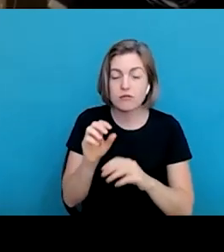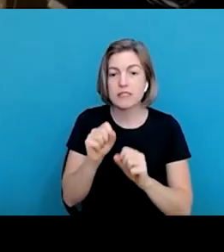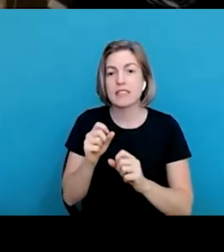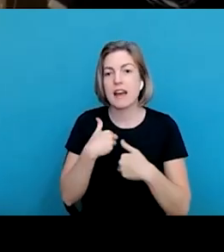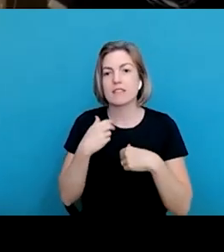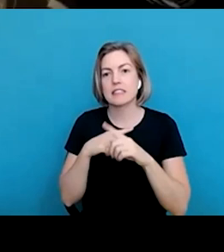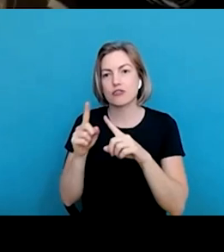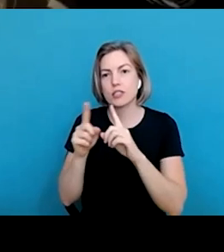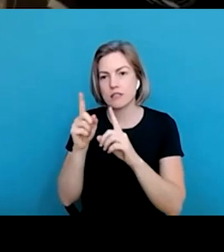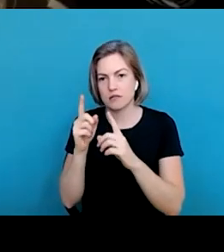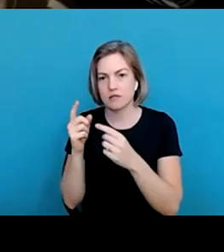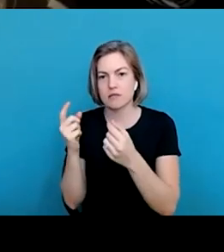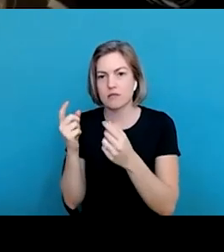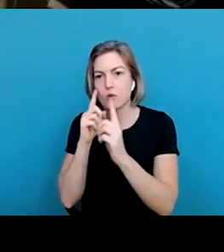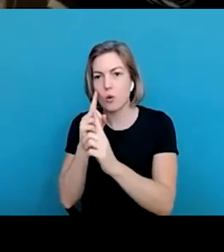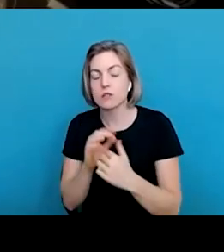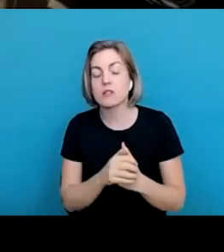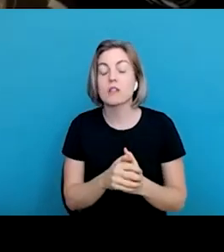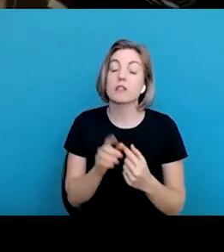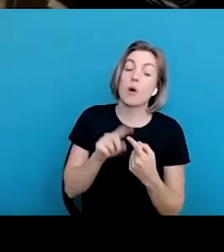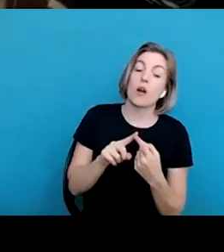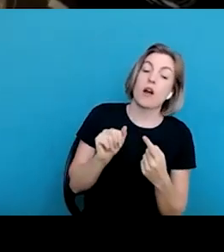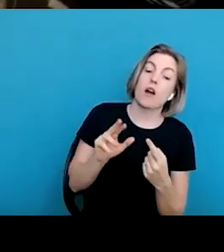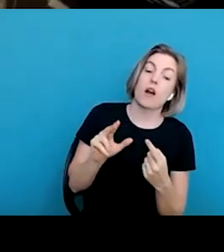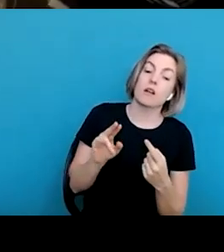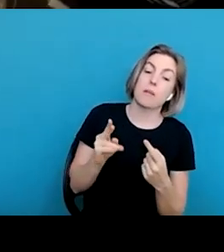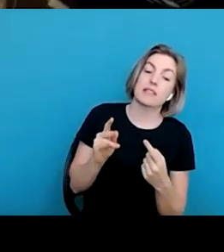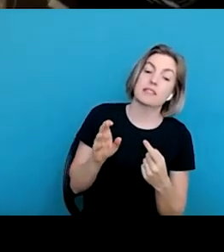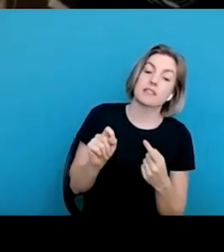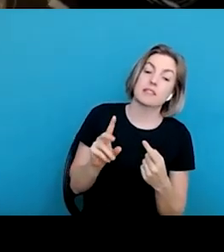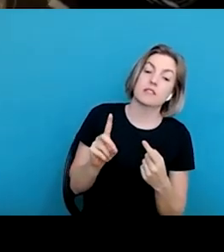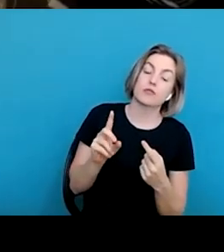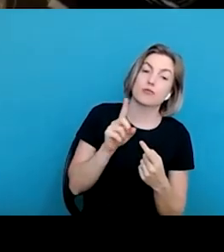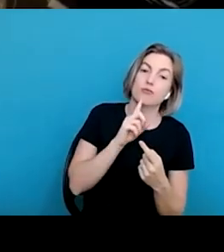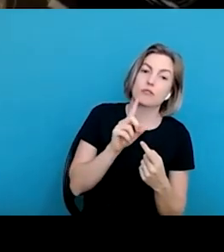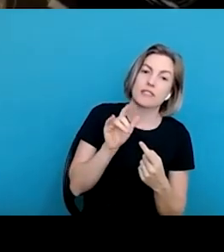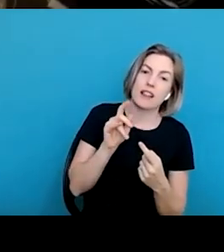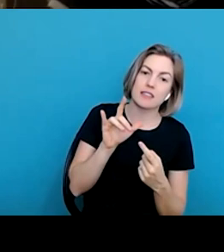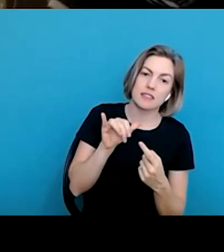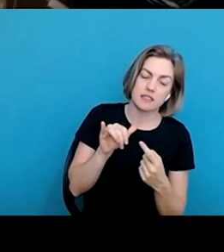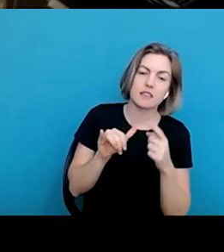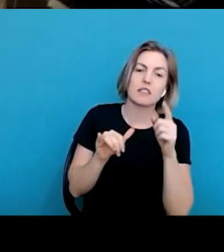So in terms of augmented reality, Pilar has mentioned audio and also appreciating the